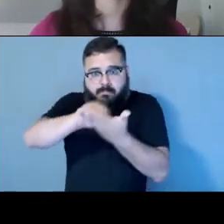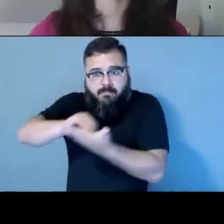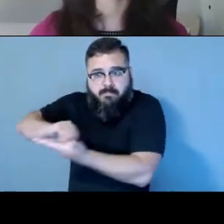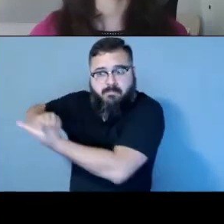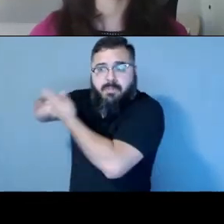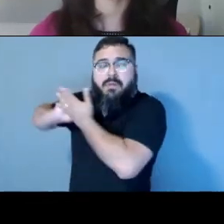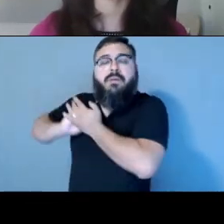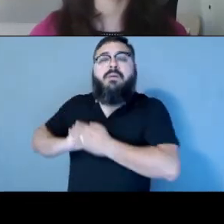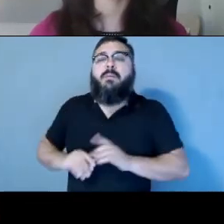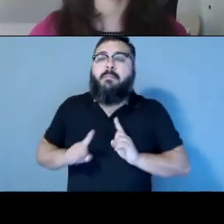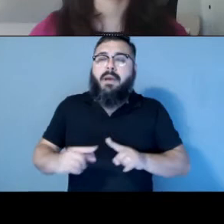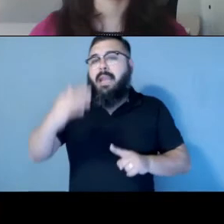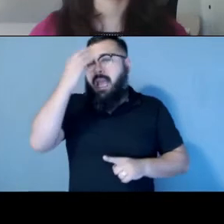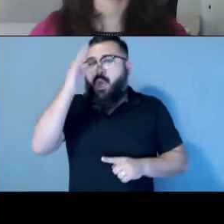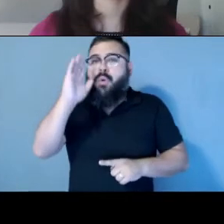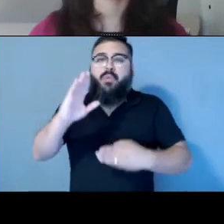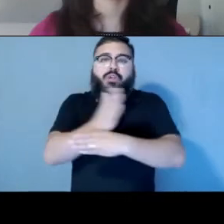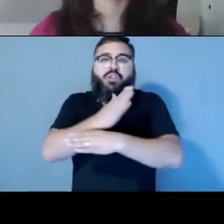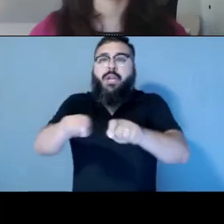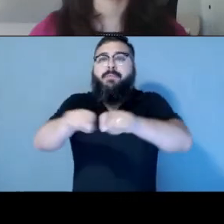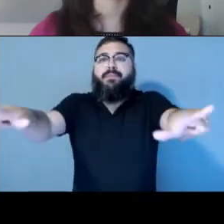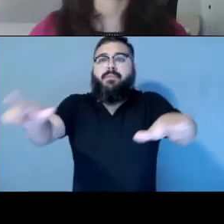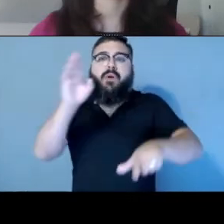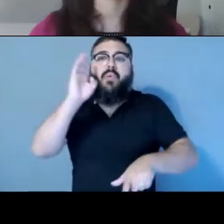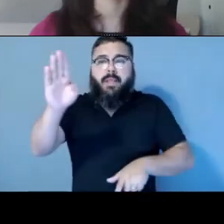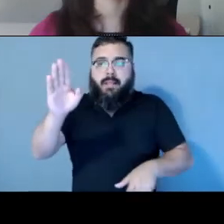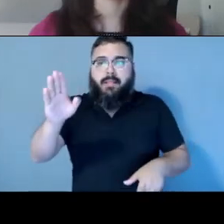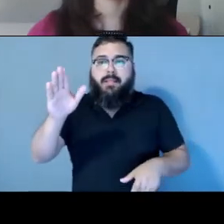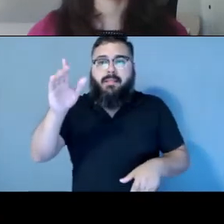but I know it's also gonna be shared in the chat,